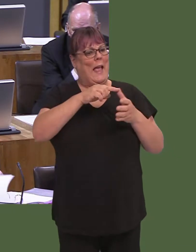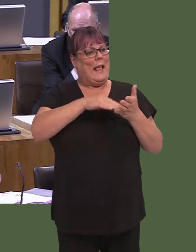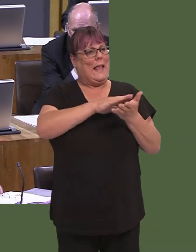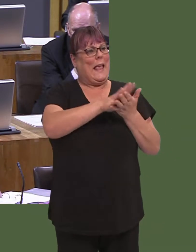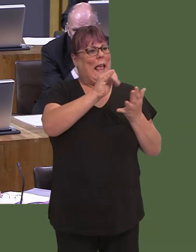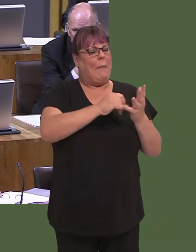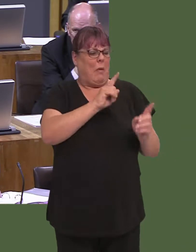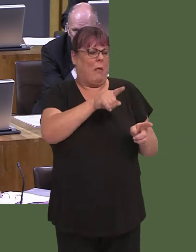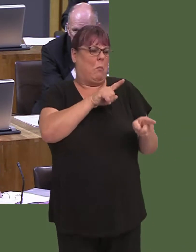include adults.